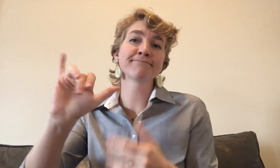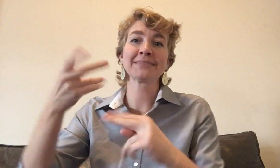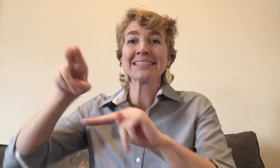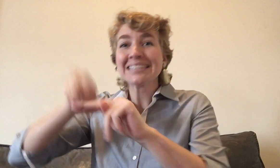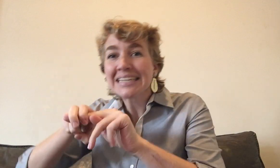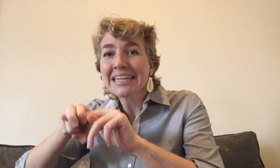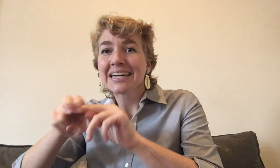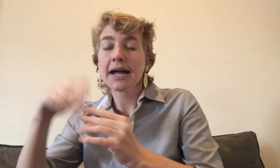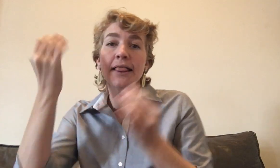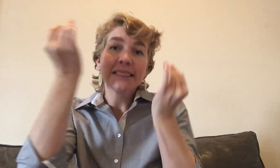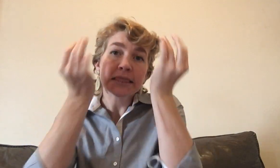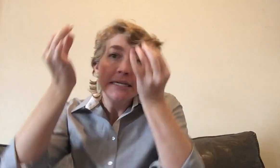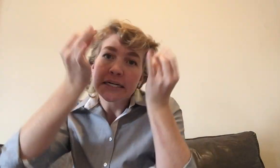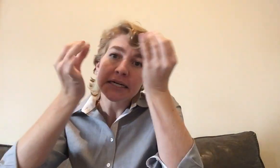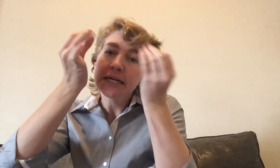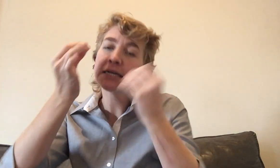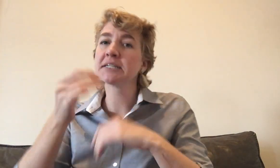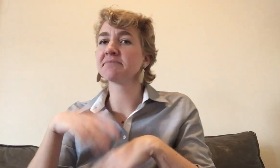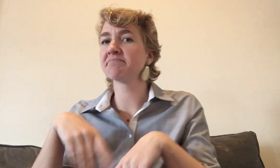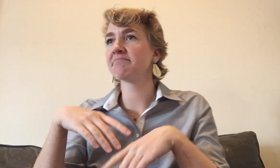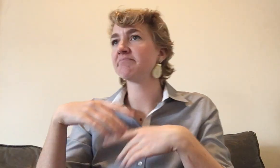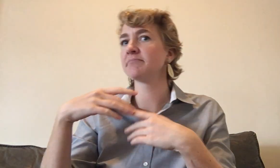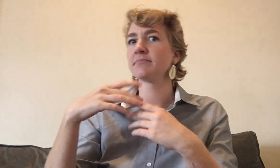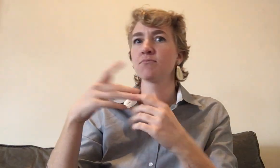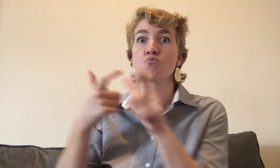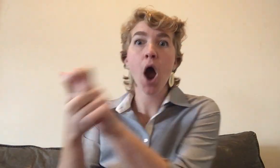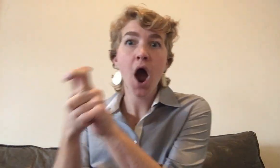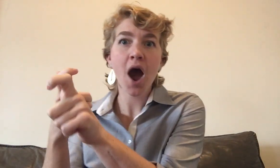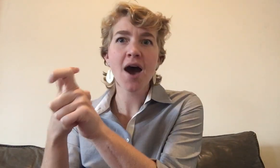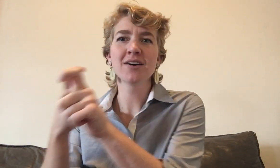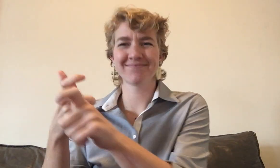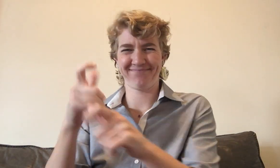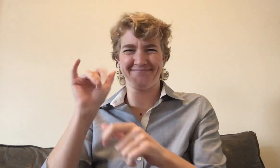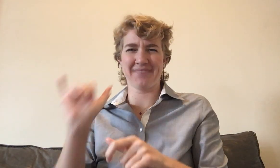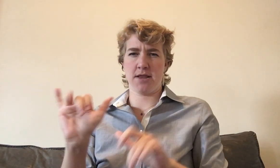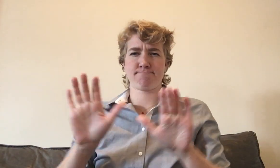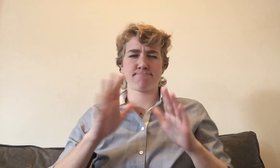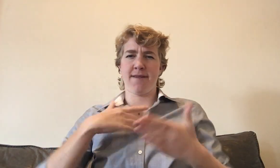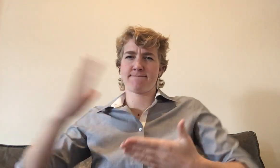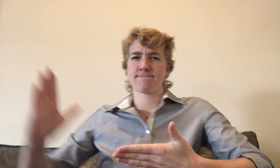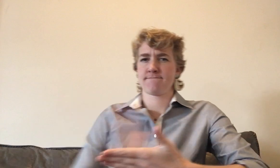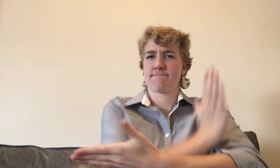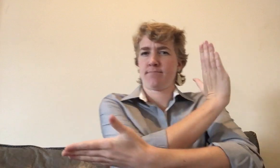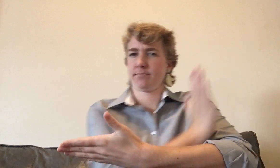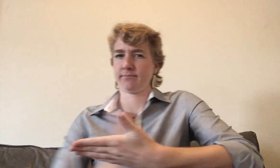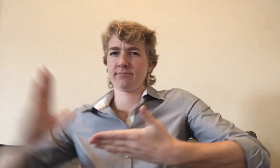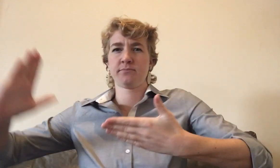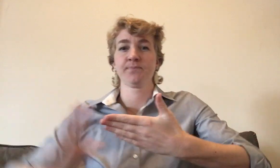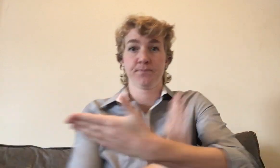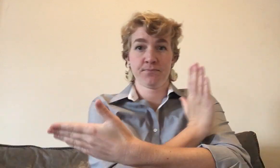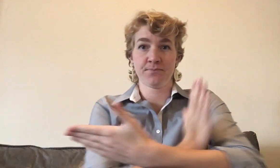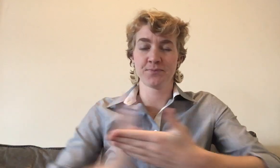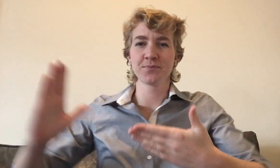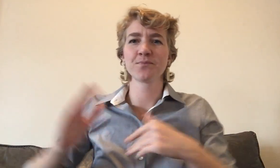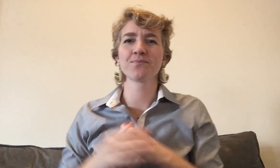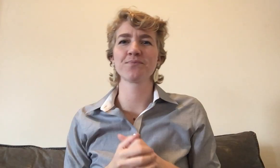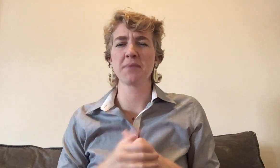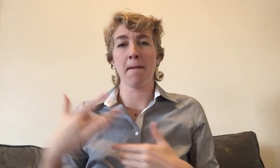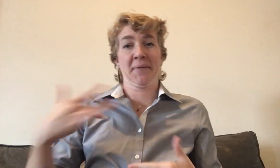Some examples are 'sit', 'think', or 'run'. Predicates rest on a spectrum,